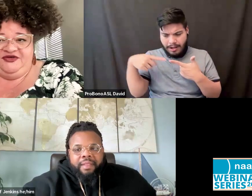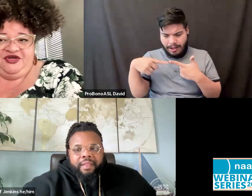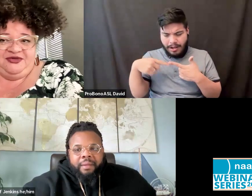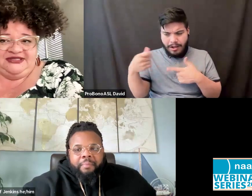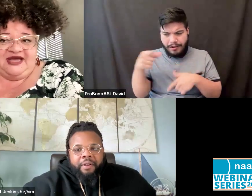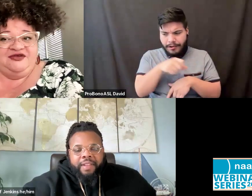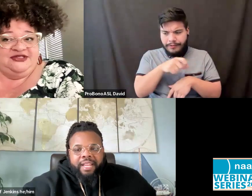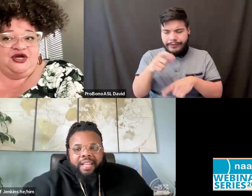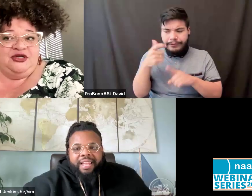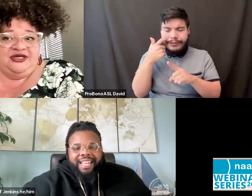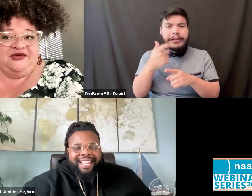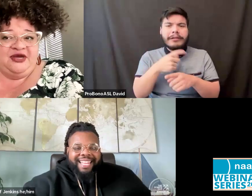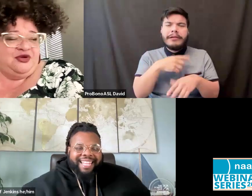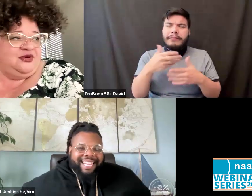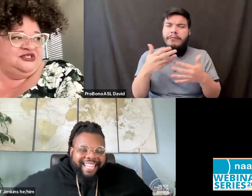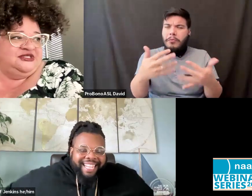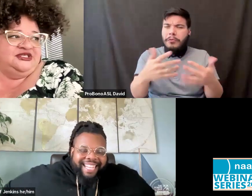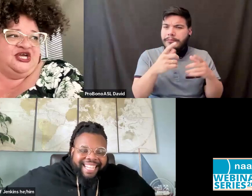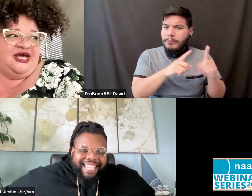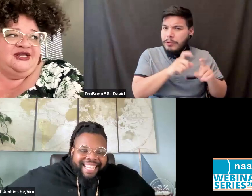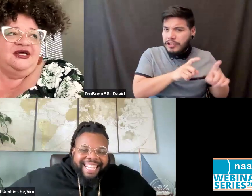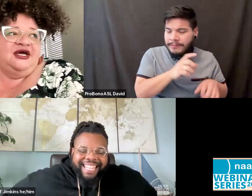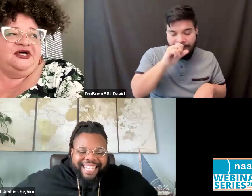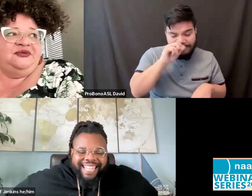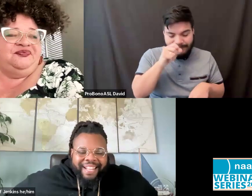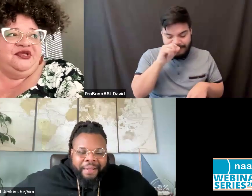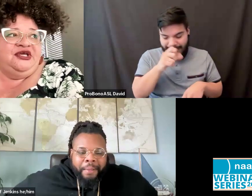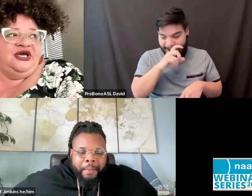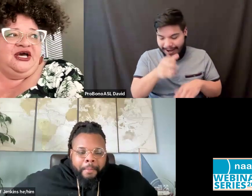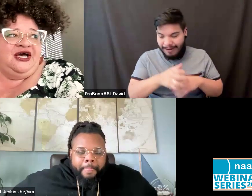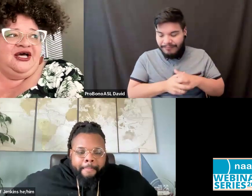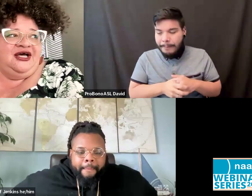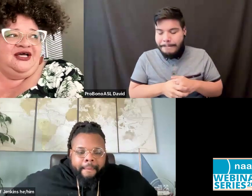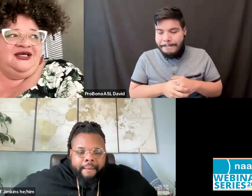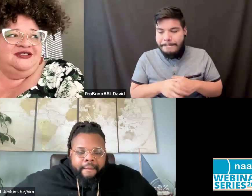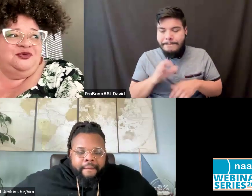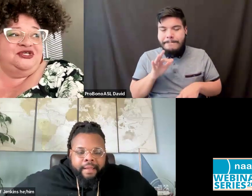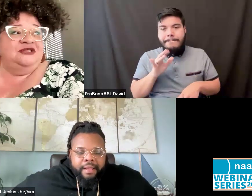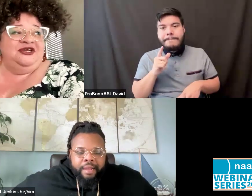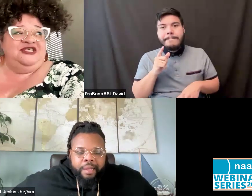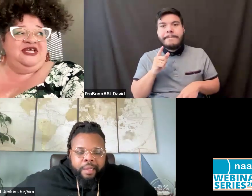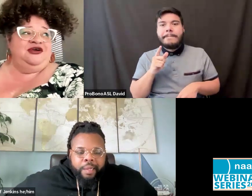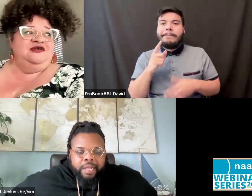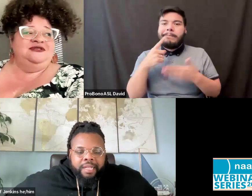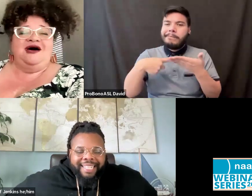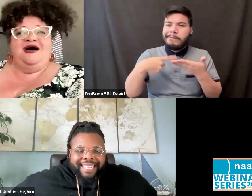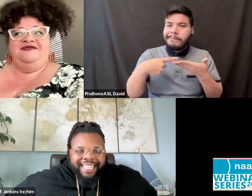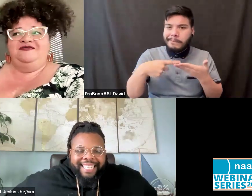If you're here with us gearing up your questions in the chat, we talk about you take your clothes off.